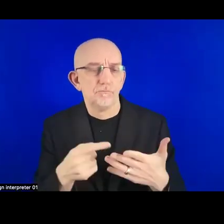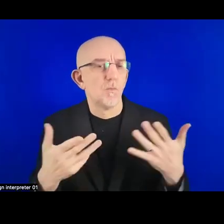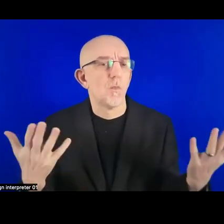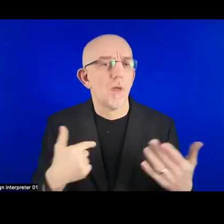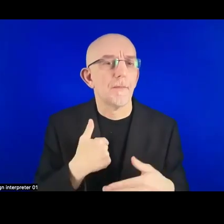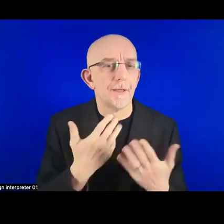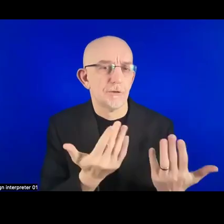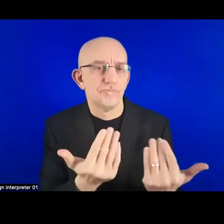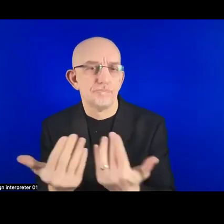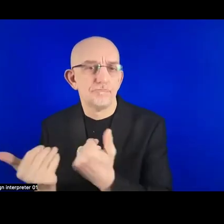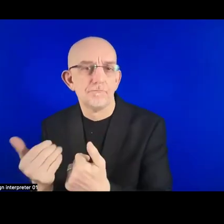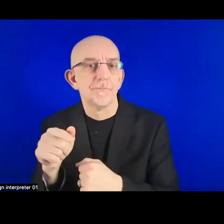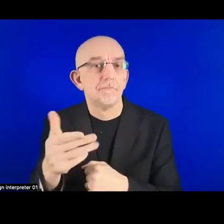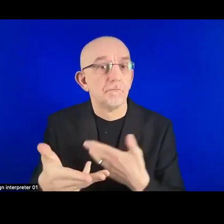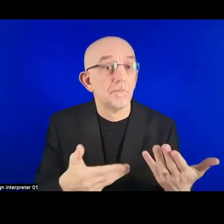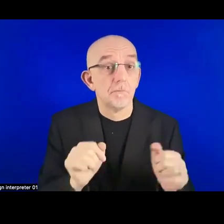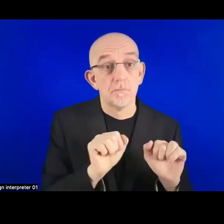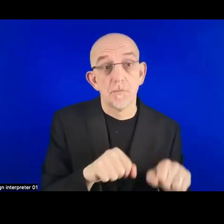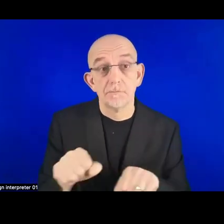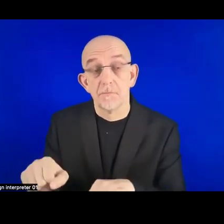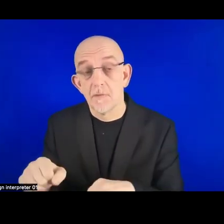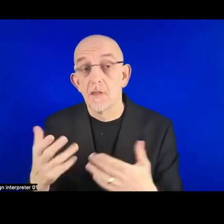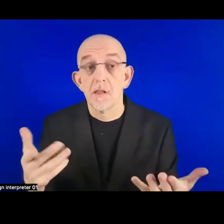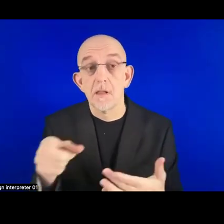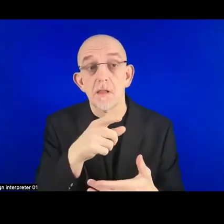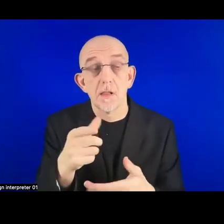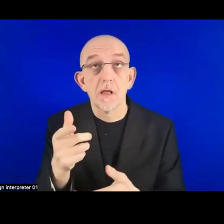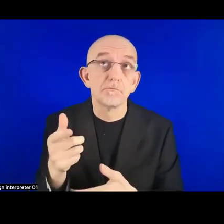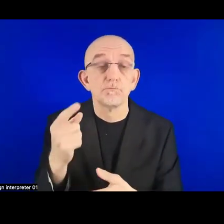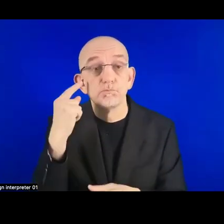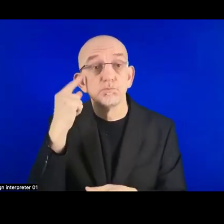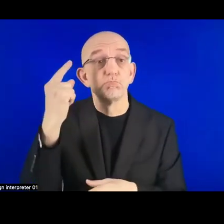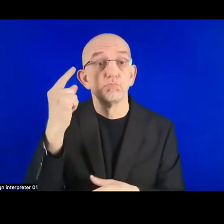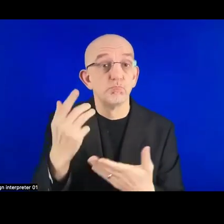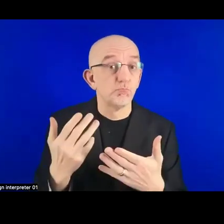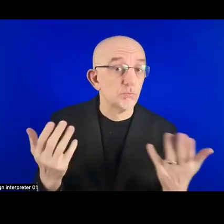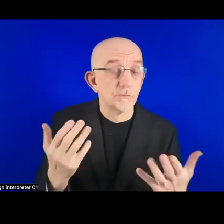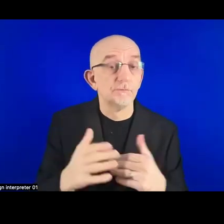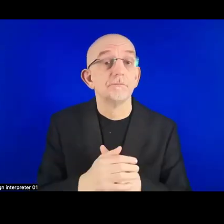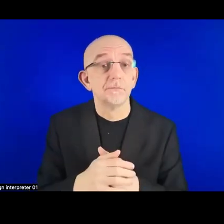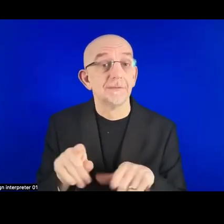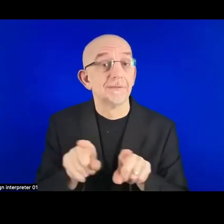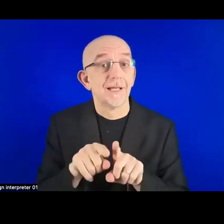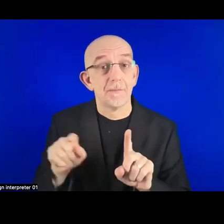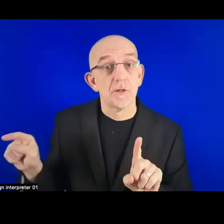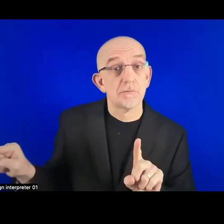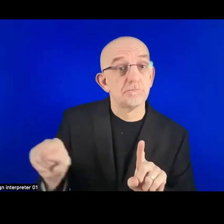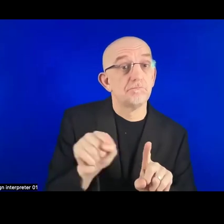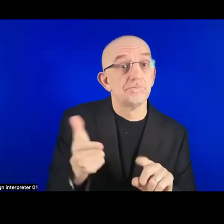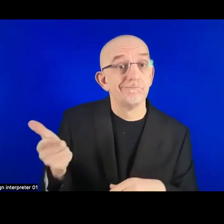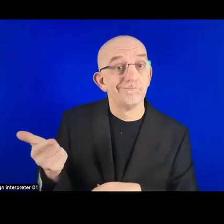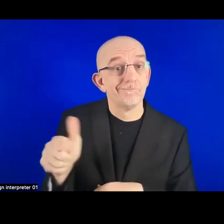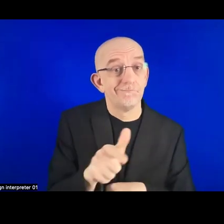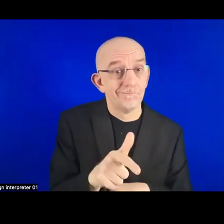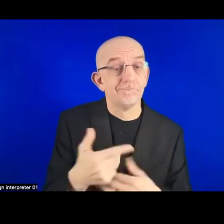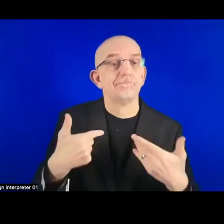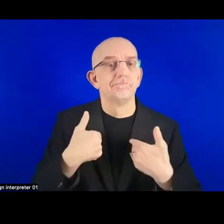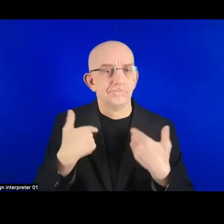my own research interests. I did my PhD on disability advocacy in comparative study